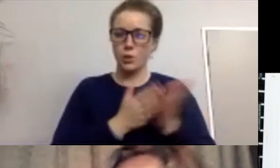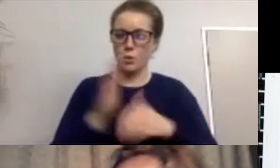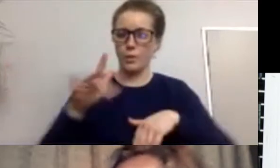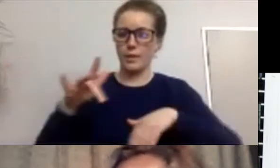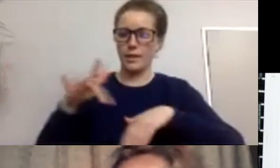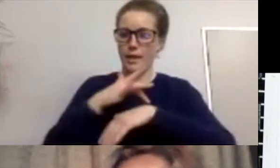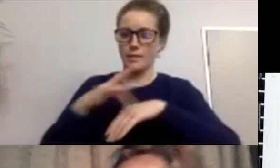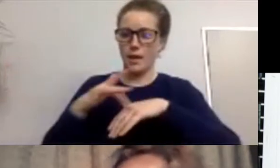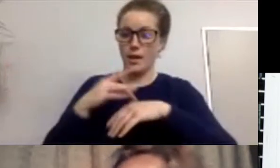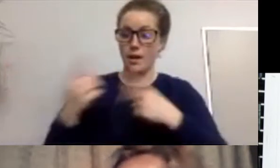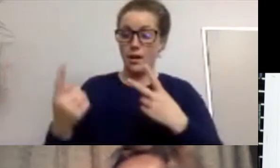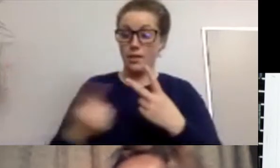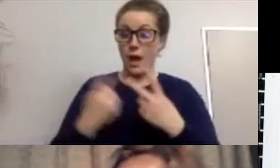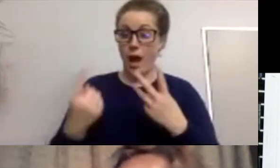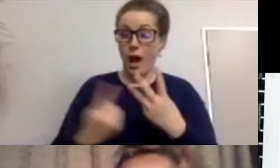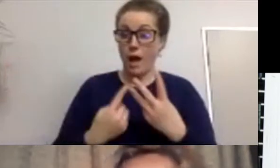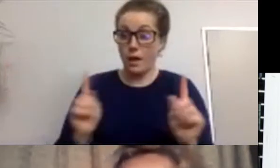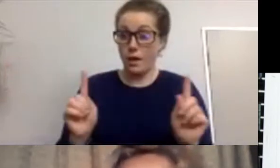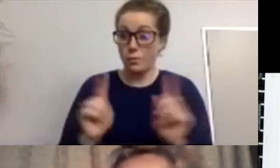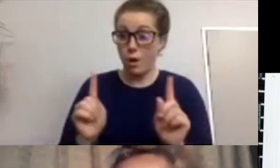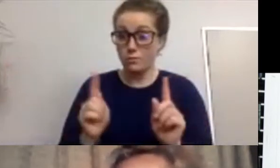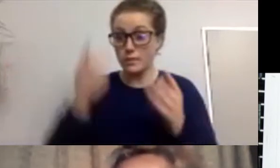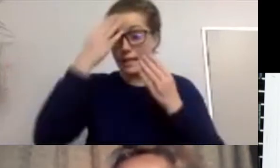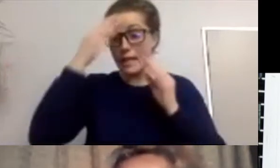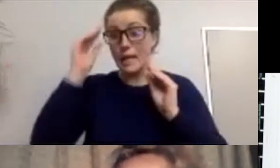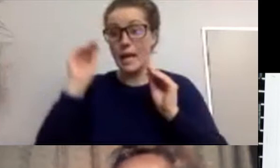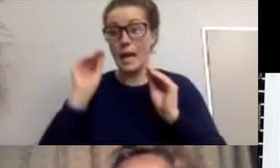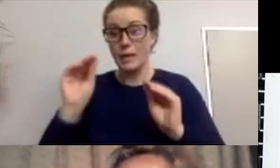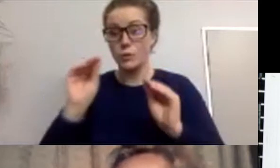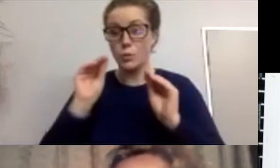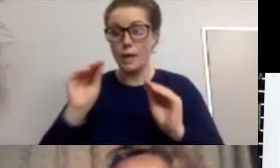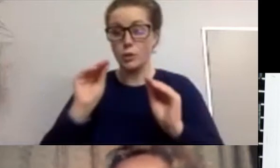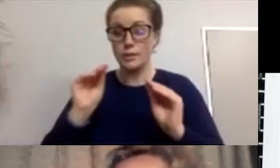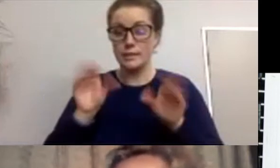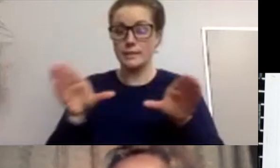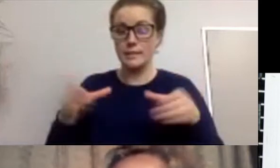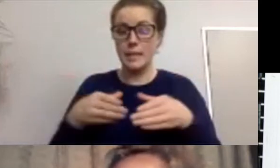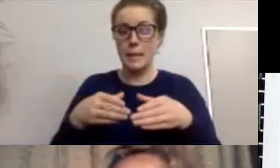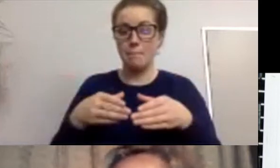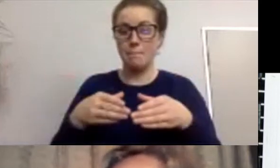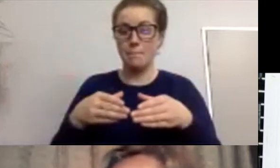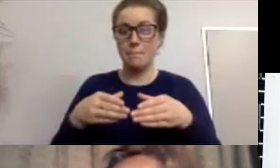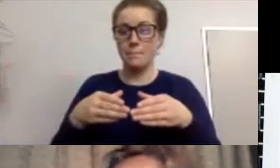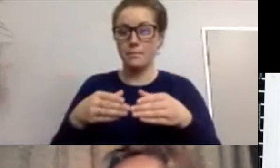But the other thing is, that the education team has more than doubled -